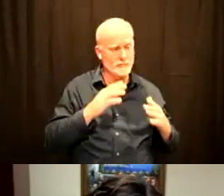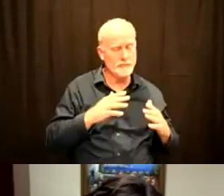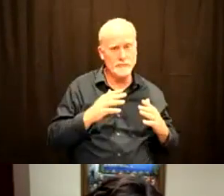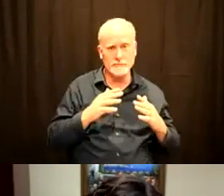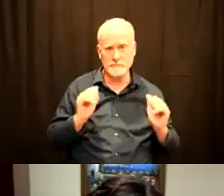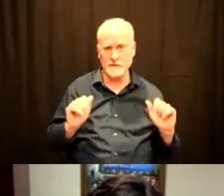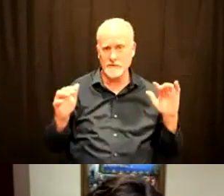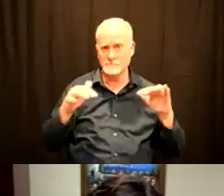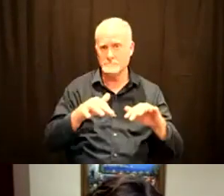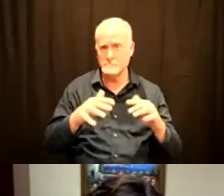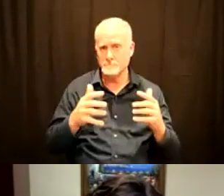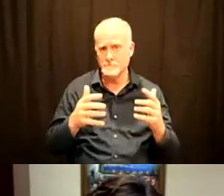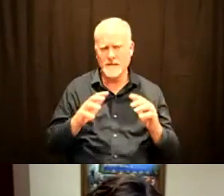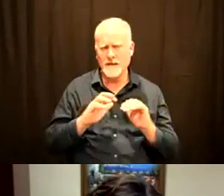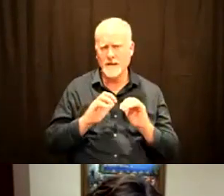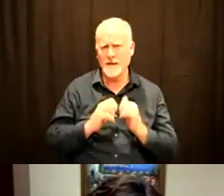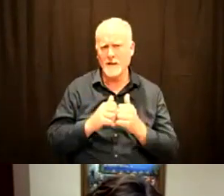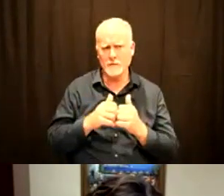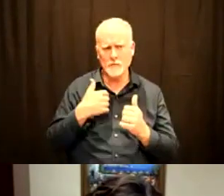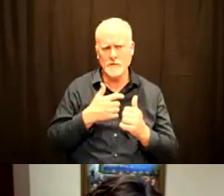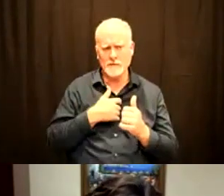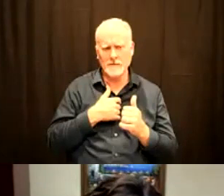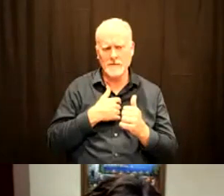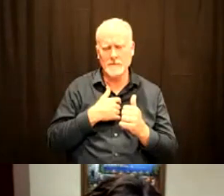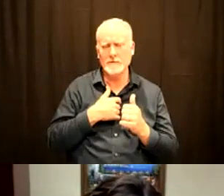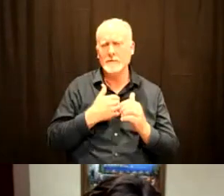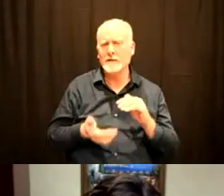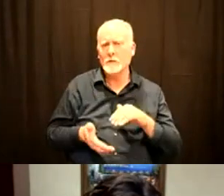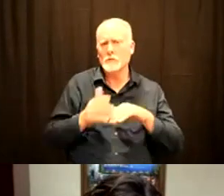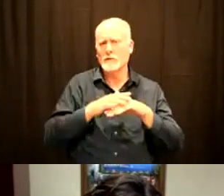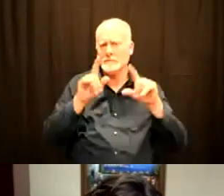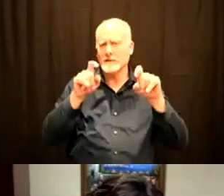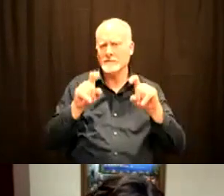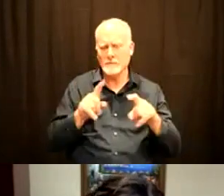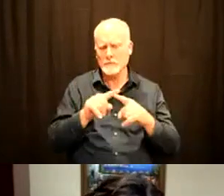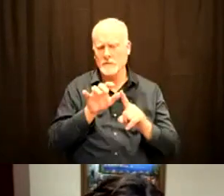by expanding our testing program to allow us to pick up those cases that may have been acquired